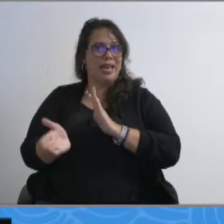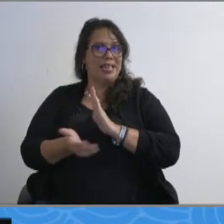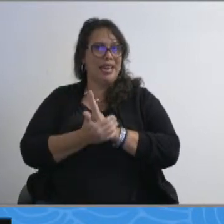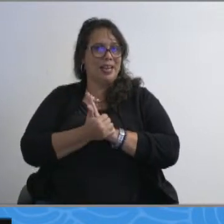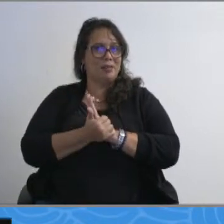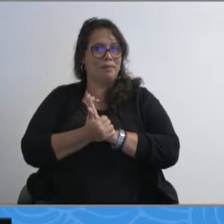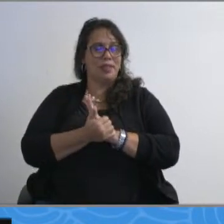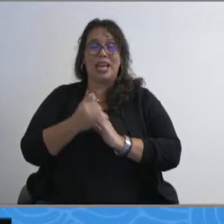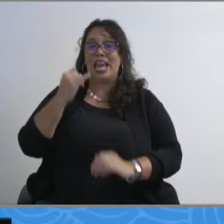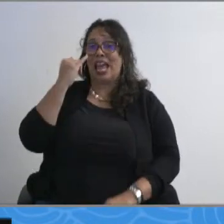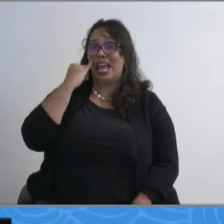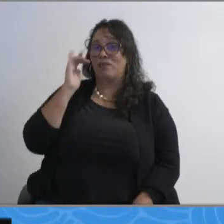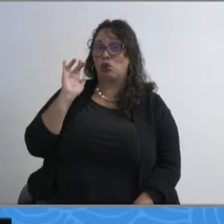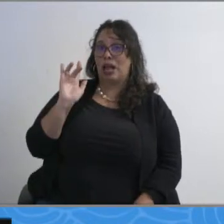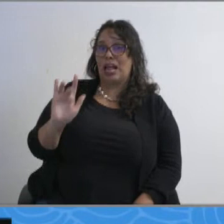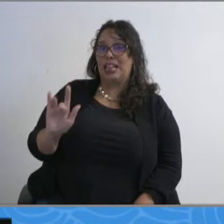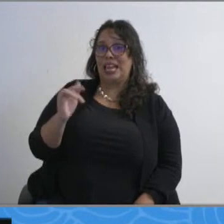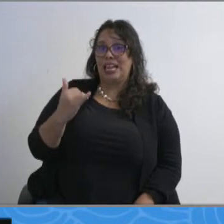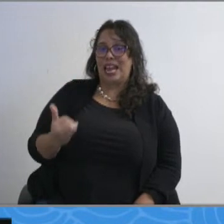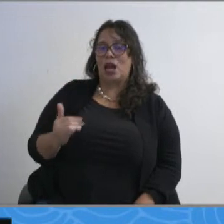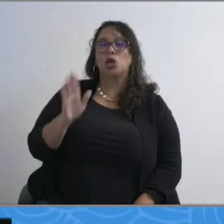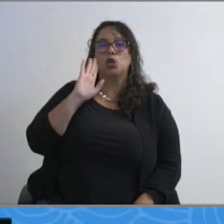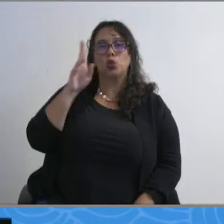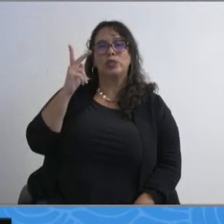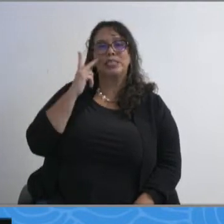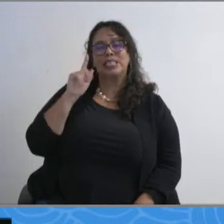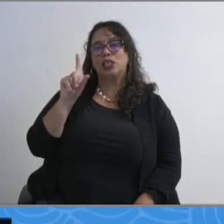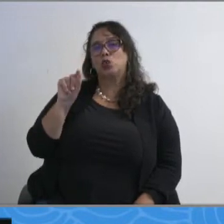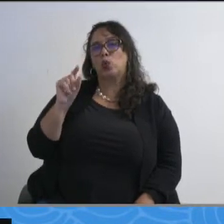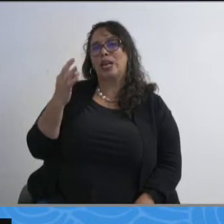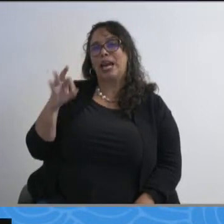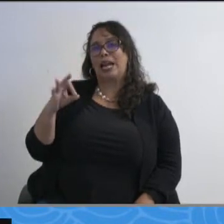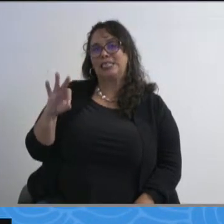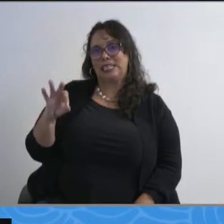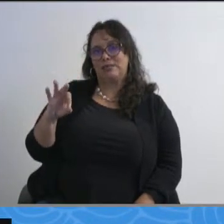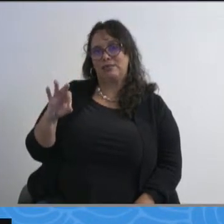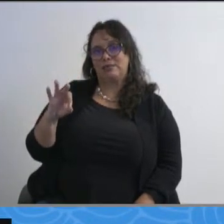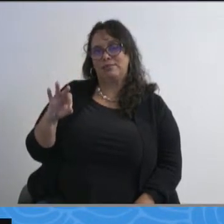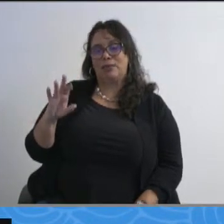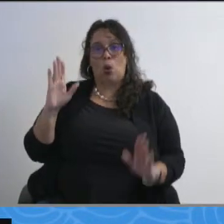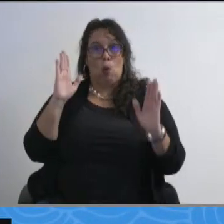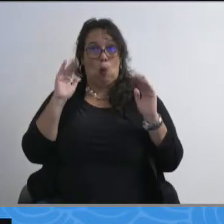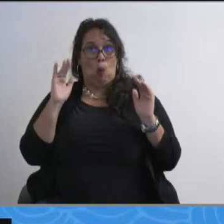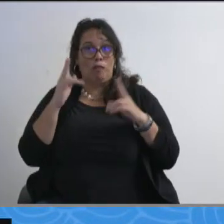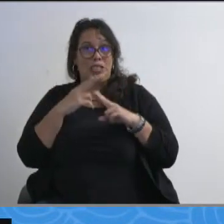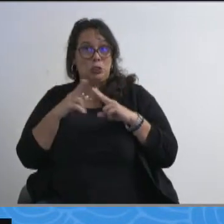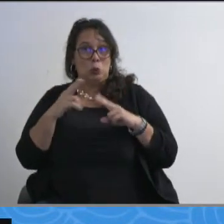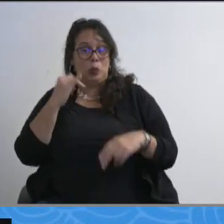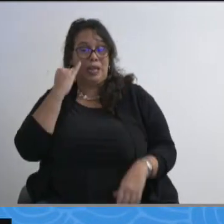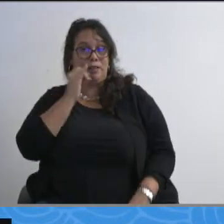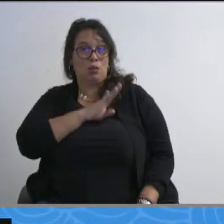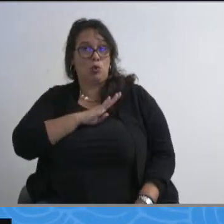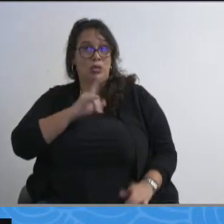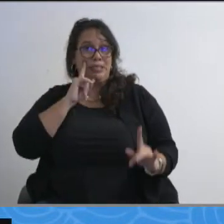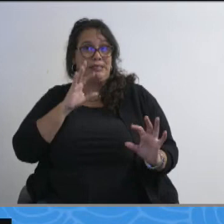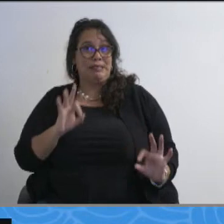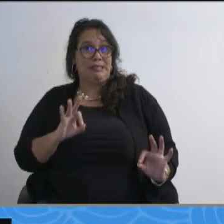You will see the 2019 version. Hopefully soon, if the board decides to act on this,